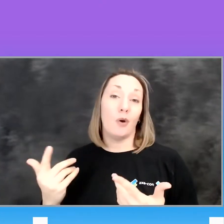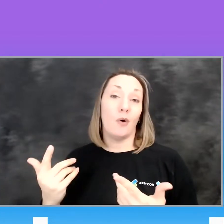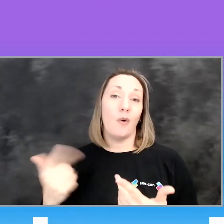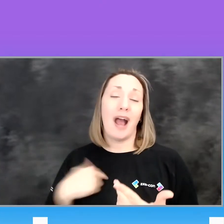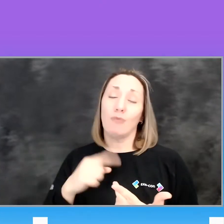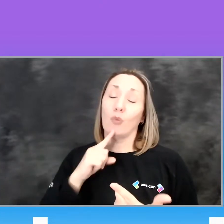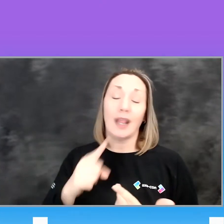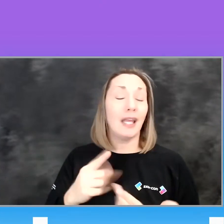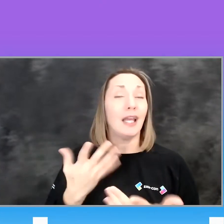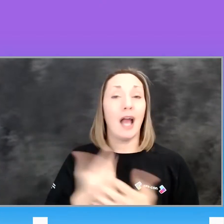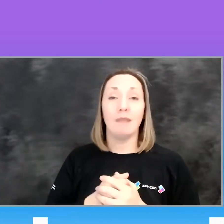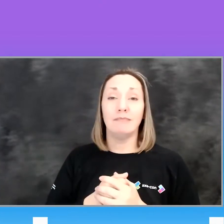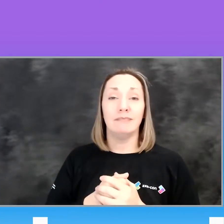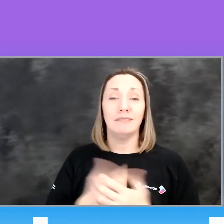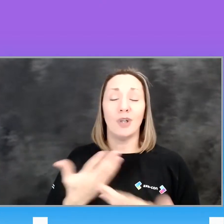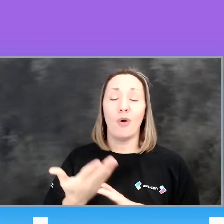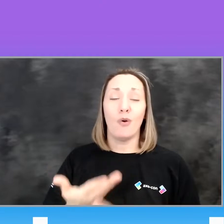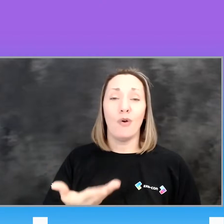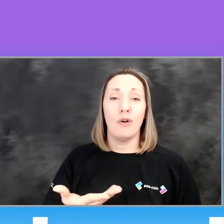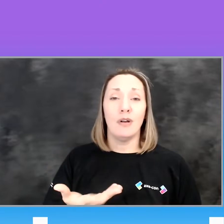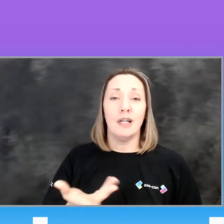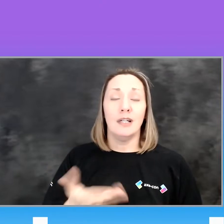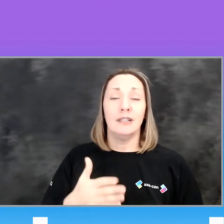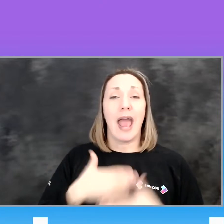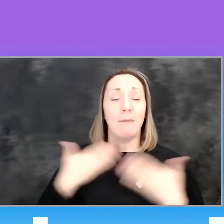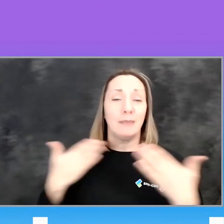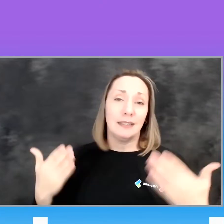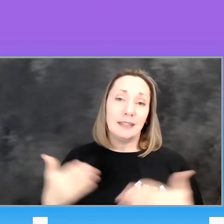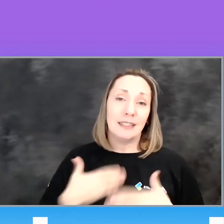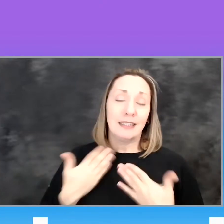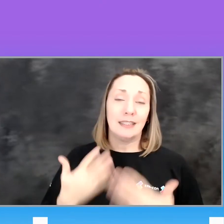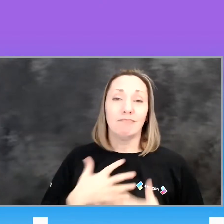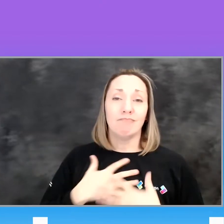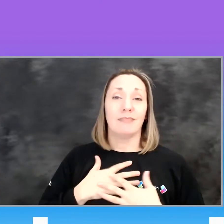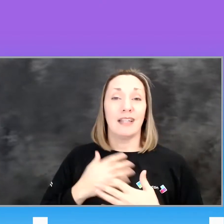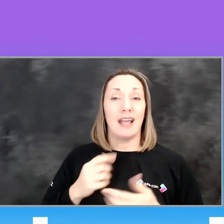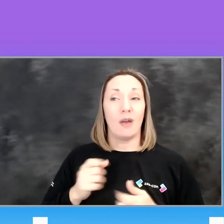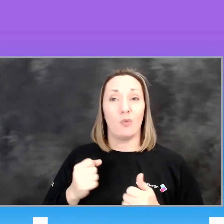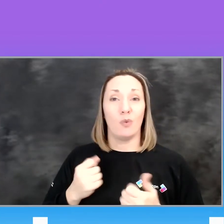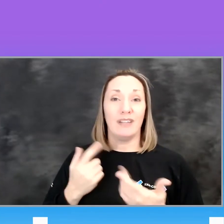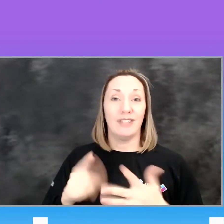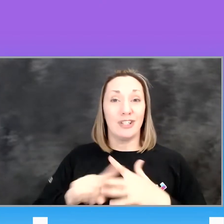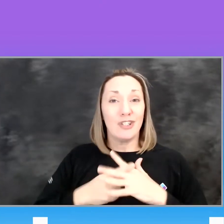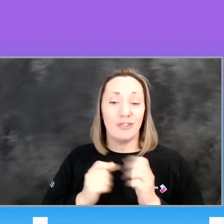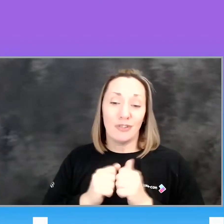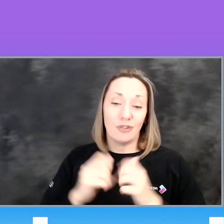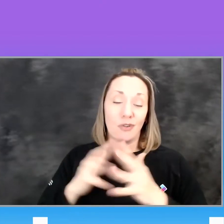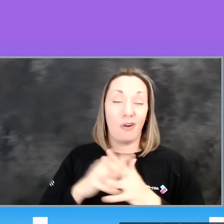I'm really, really so happy that we've given, you know, started